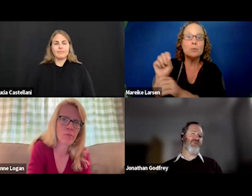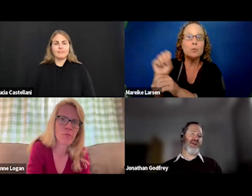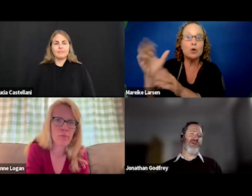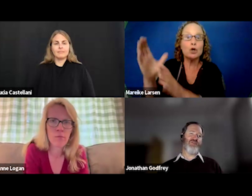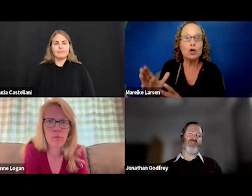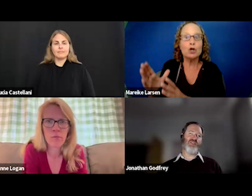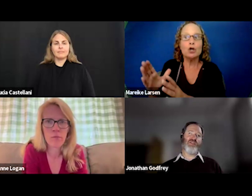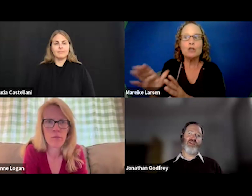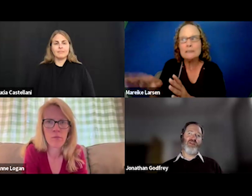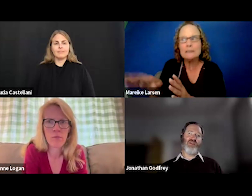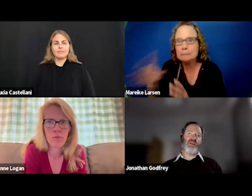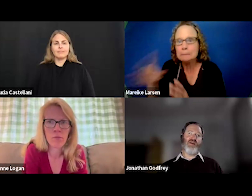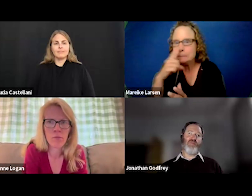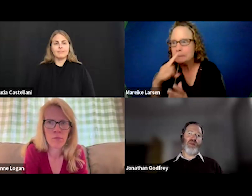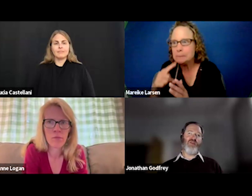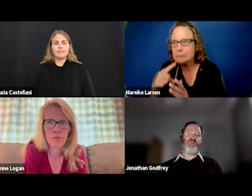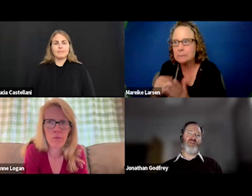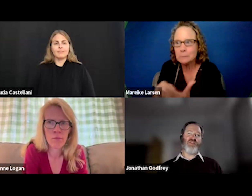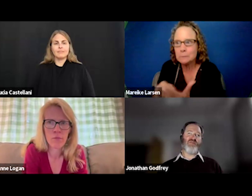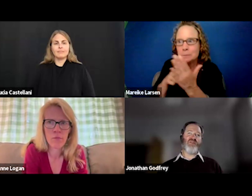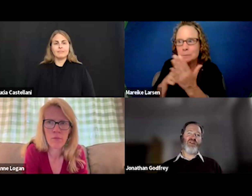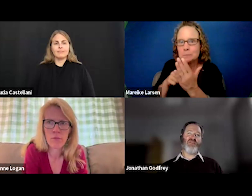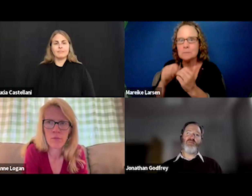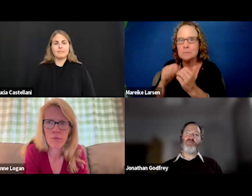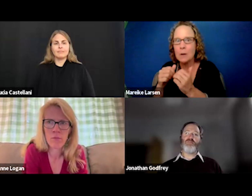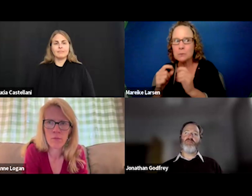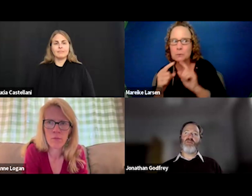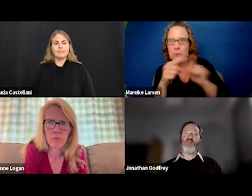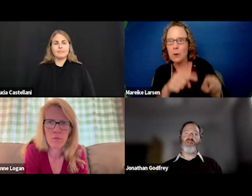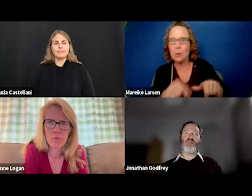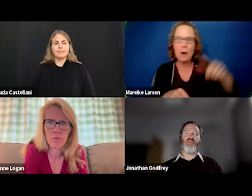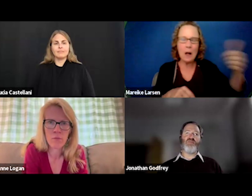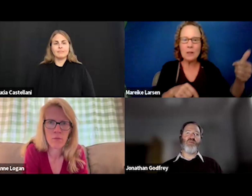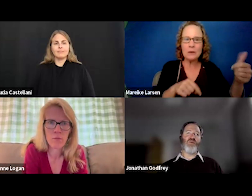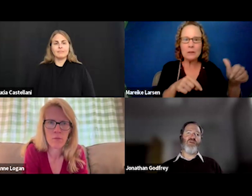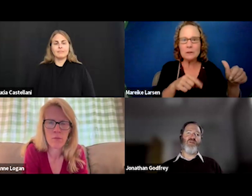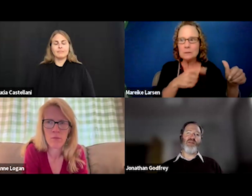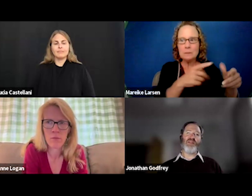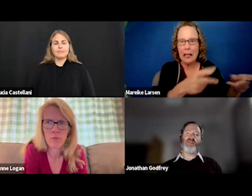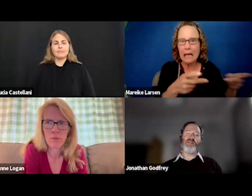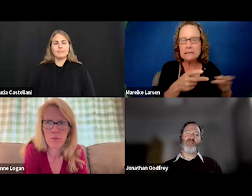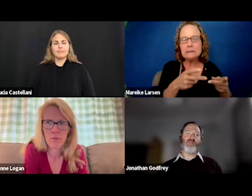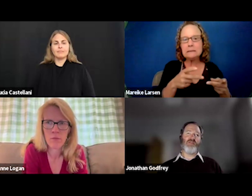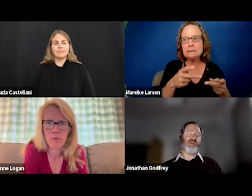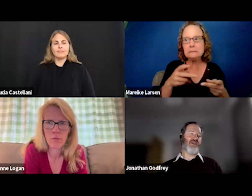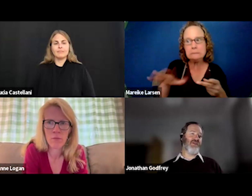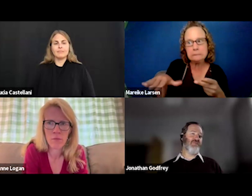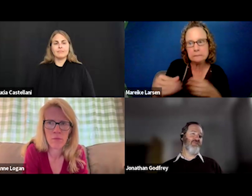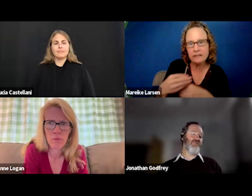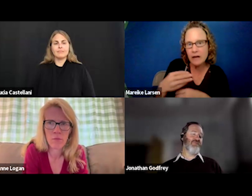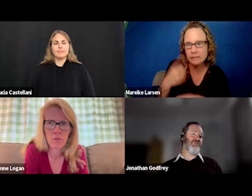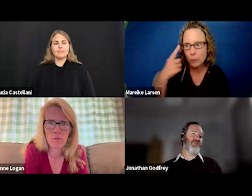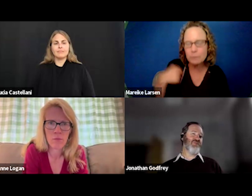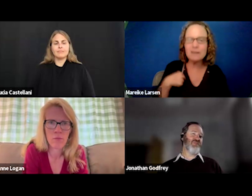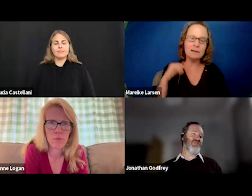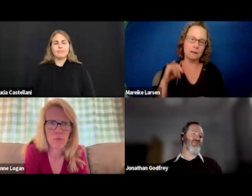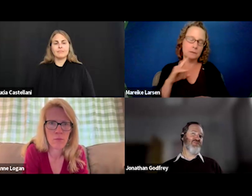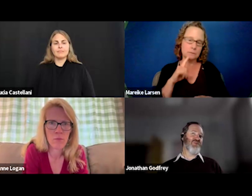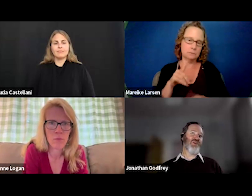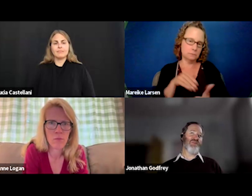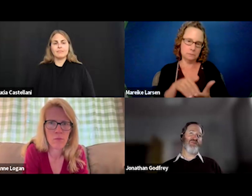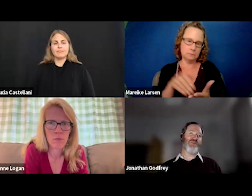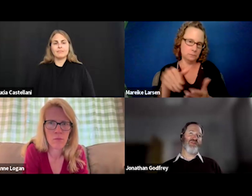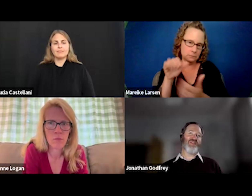around and offering some advice is the more simple, common thing